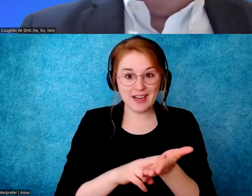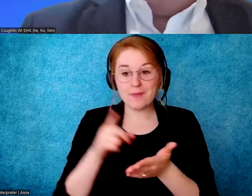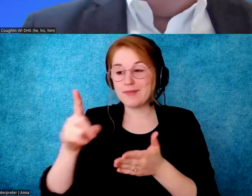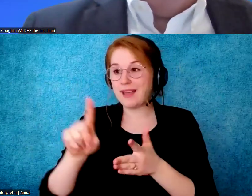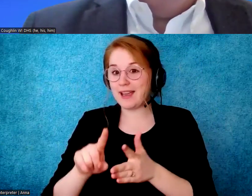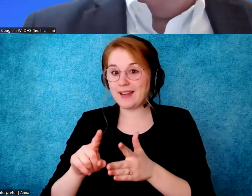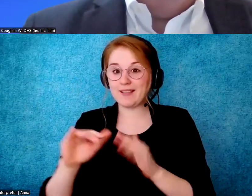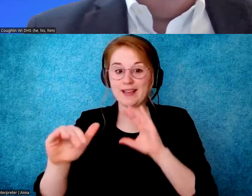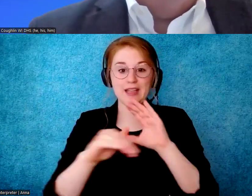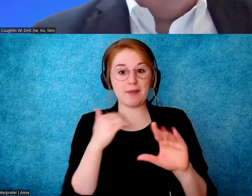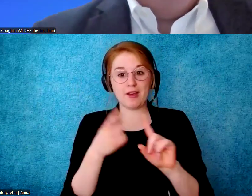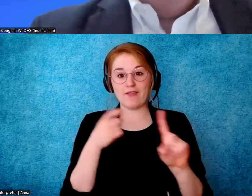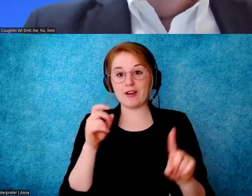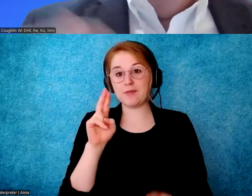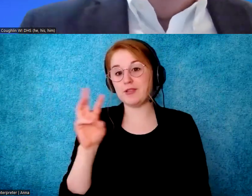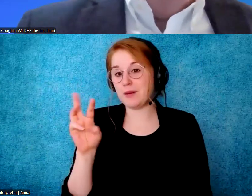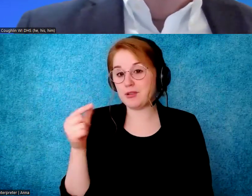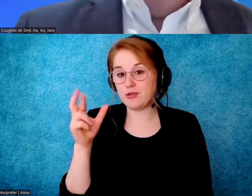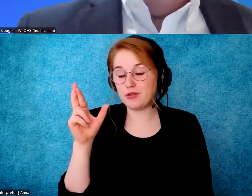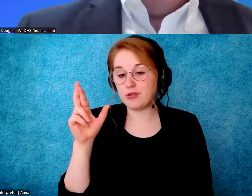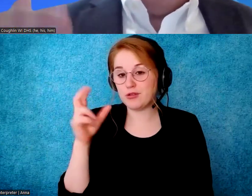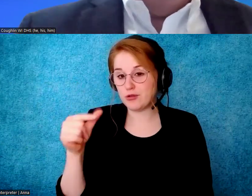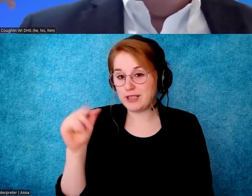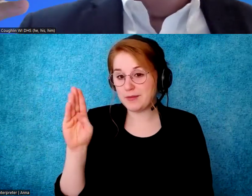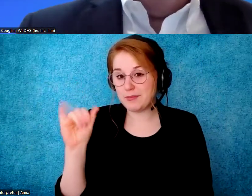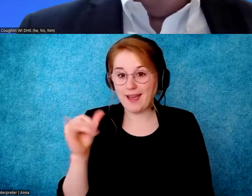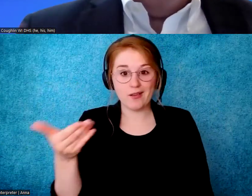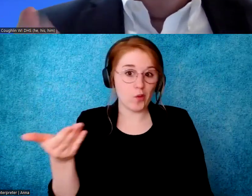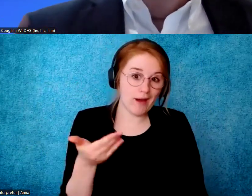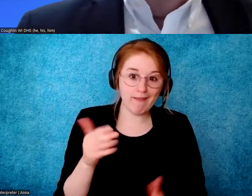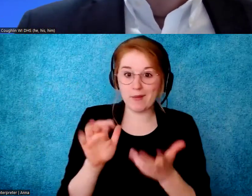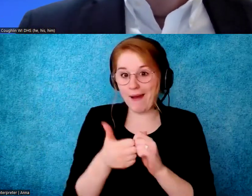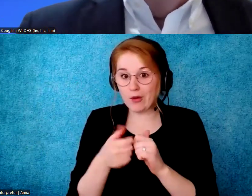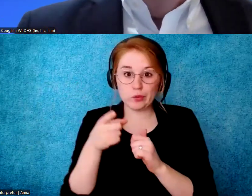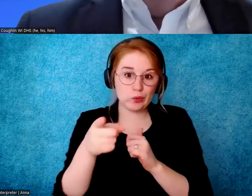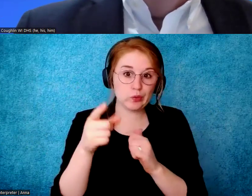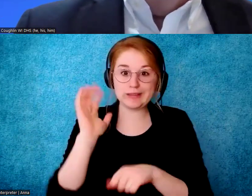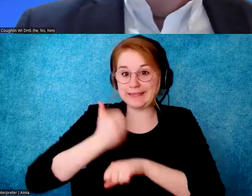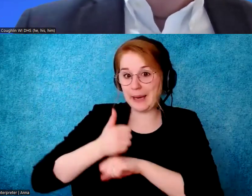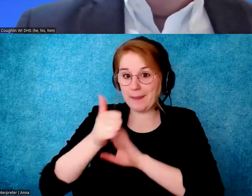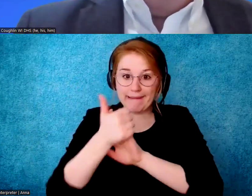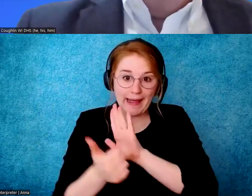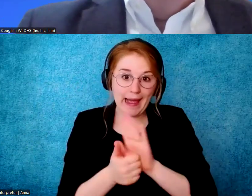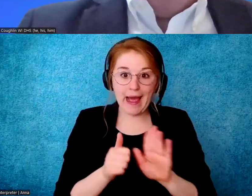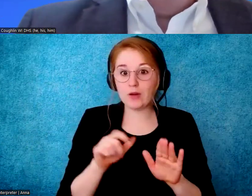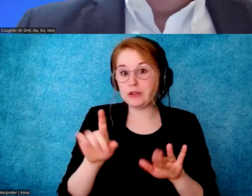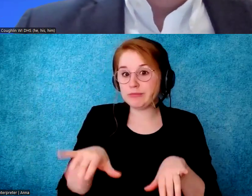they got an email from UW Green Bay, welcome. Here's how you set up your account and start taking the class.